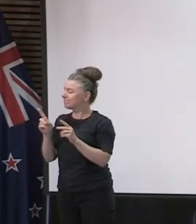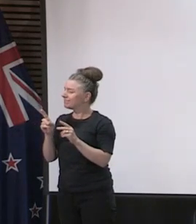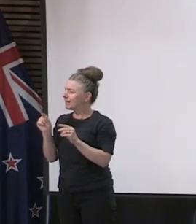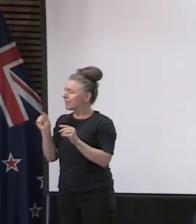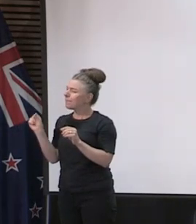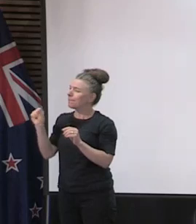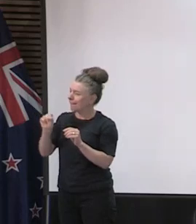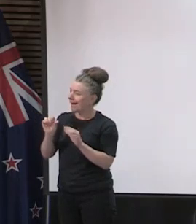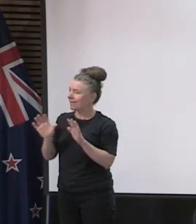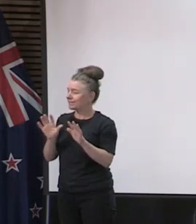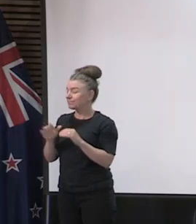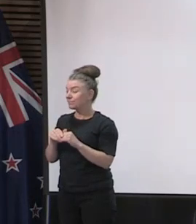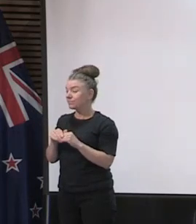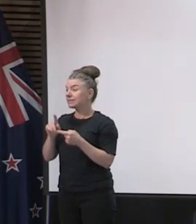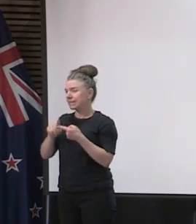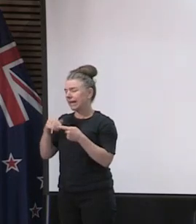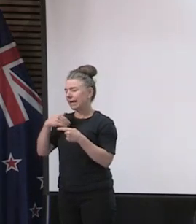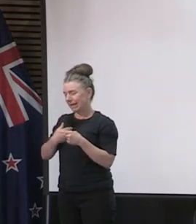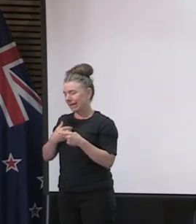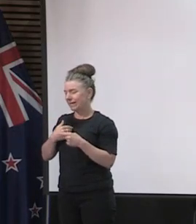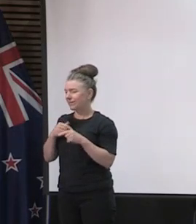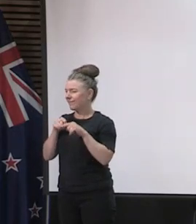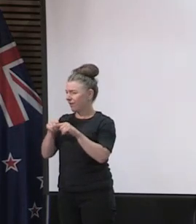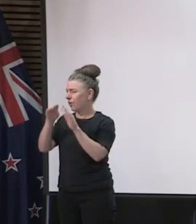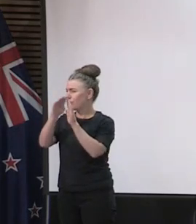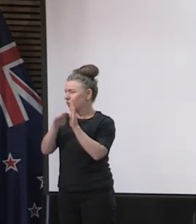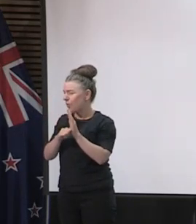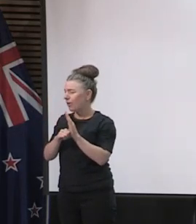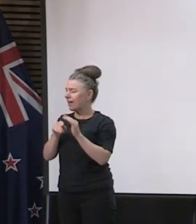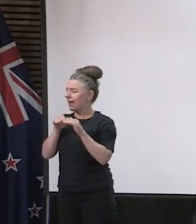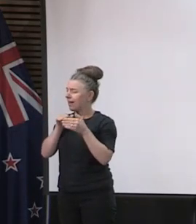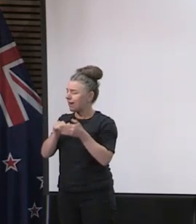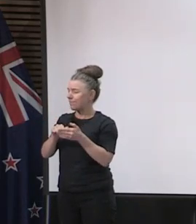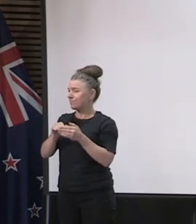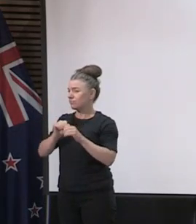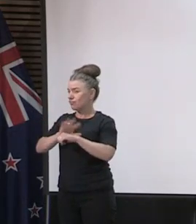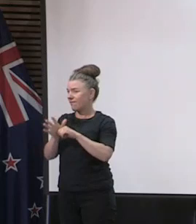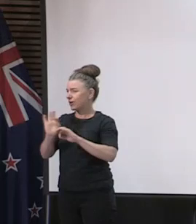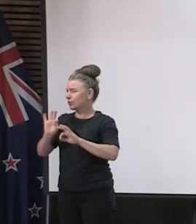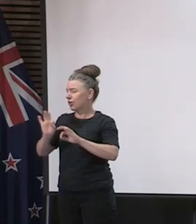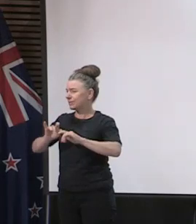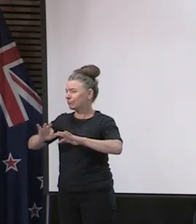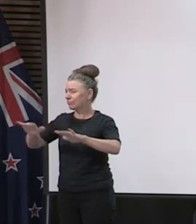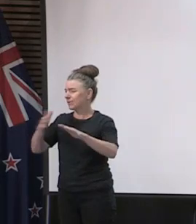near-normal lives. And level 2 it is vital we do continue to model the personal